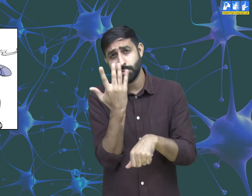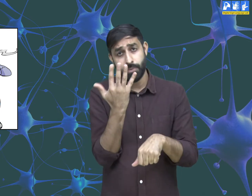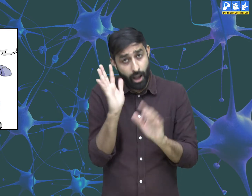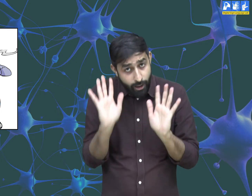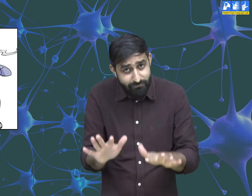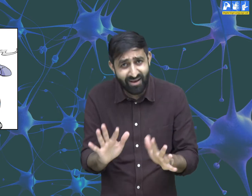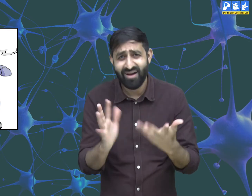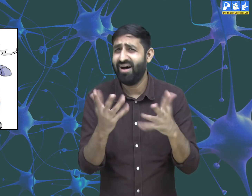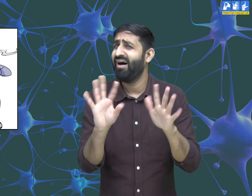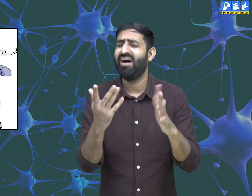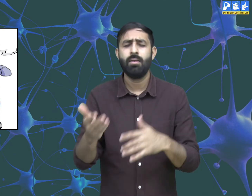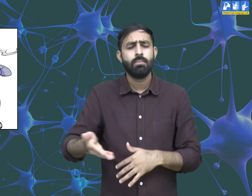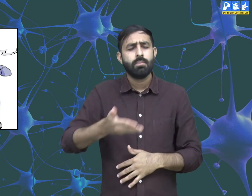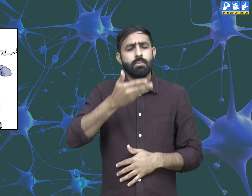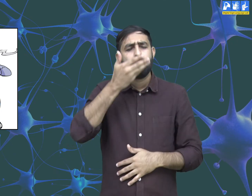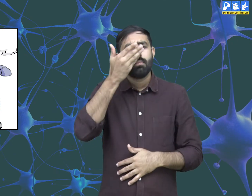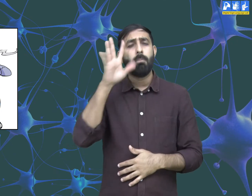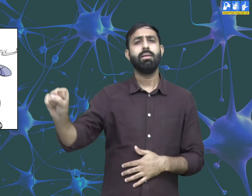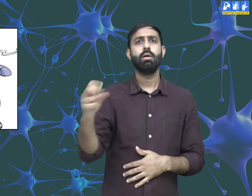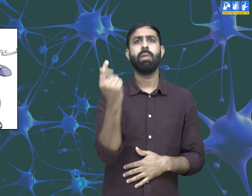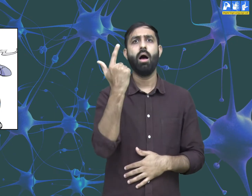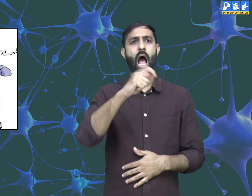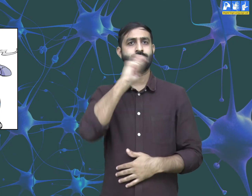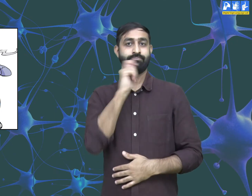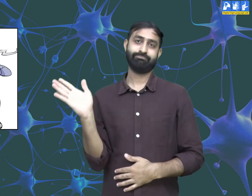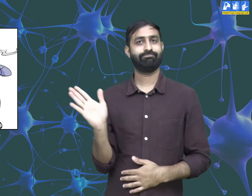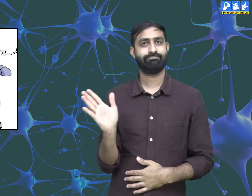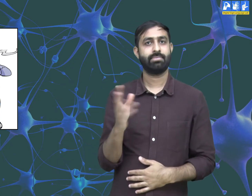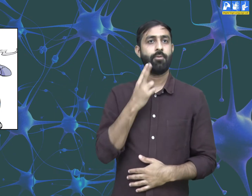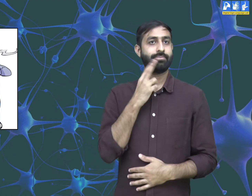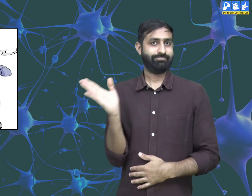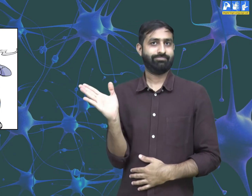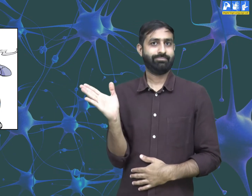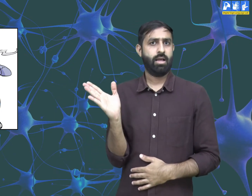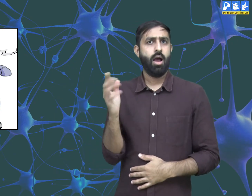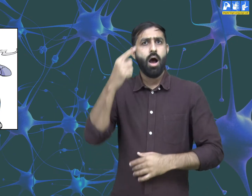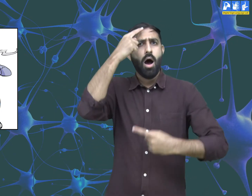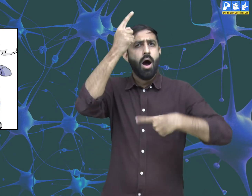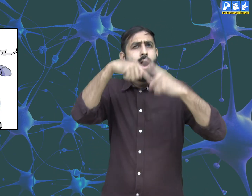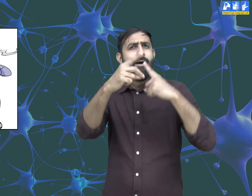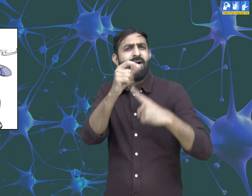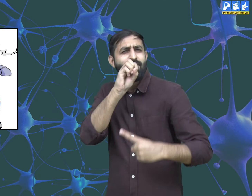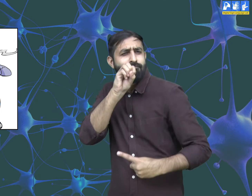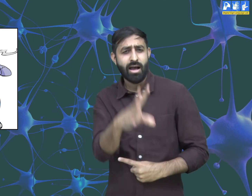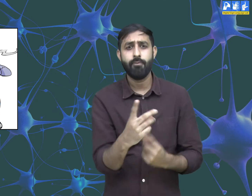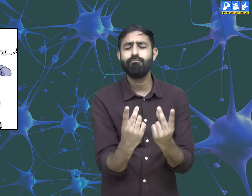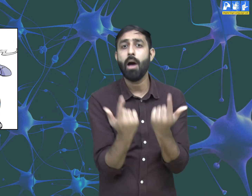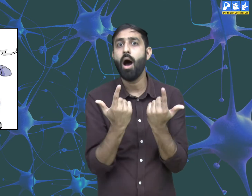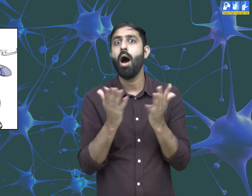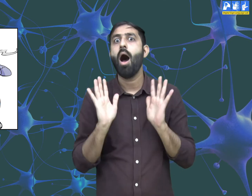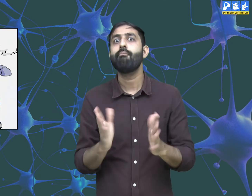We identify the smell very quickly in no time. The brain does all these activities very quickly